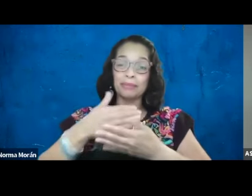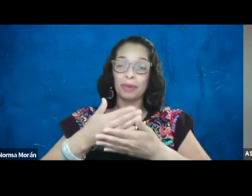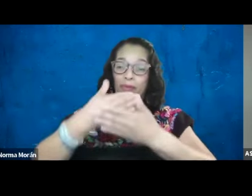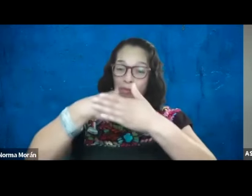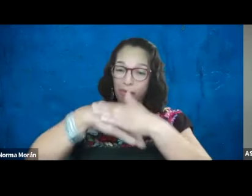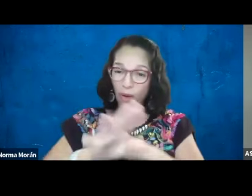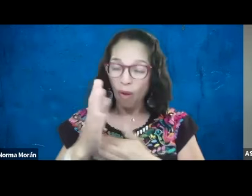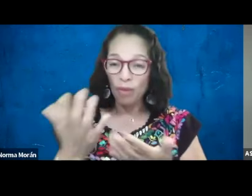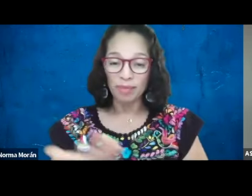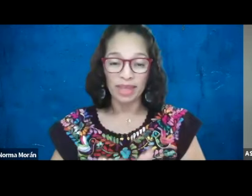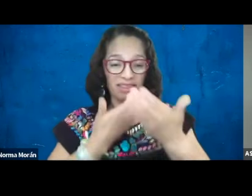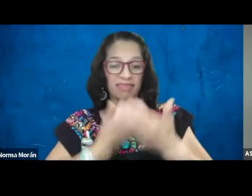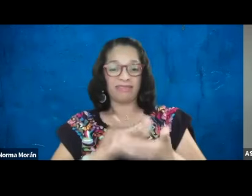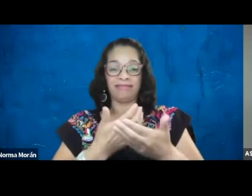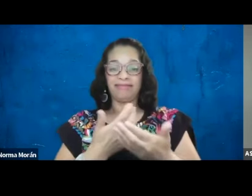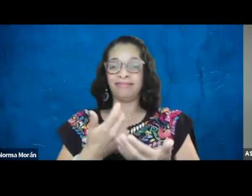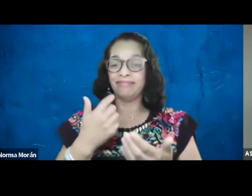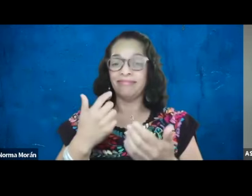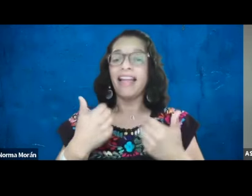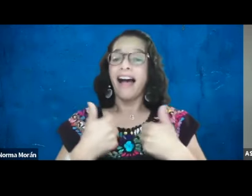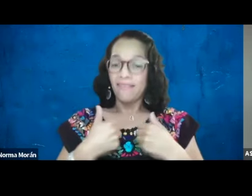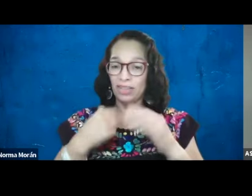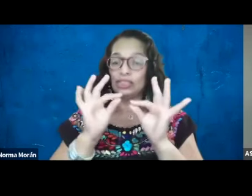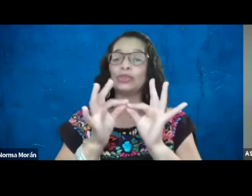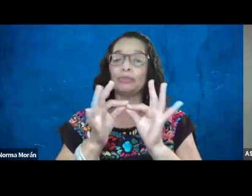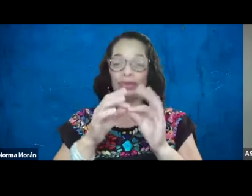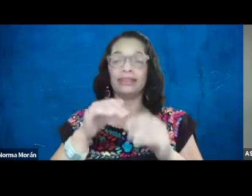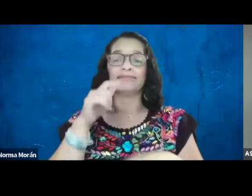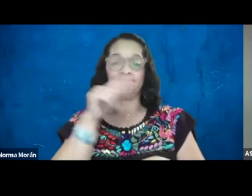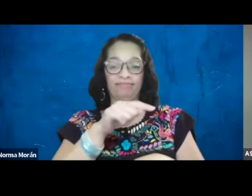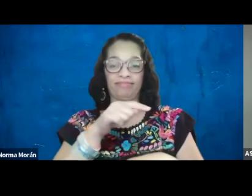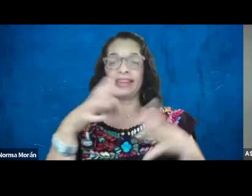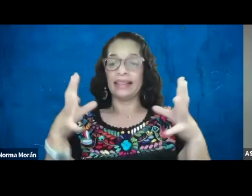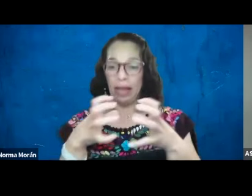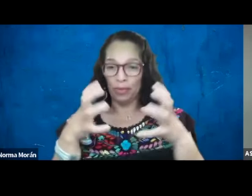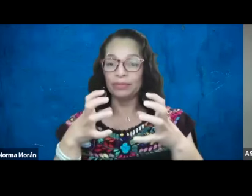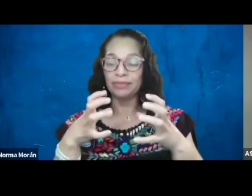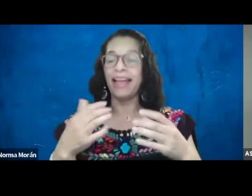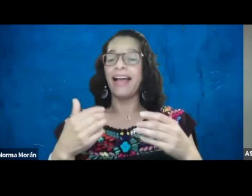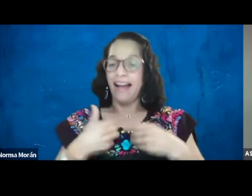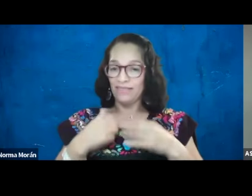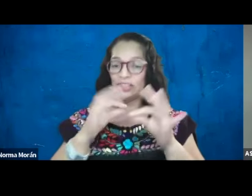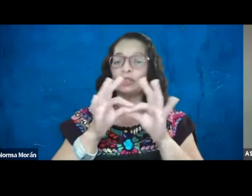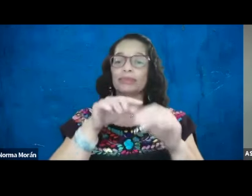I had no clue at that time. So when I gave birth to my first child, I had an interpreter